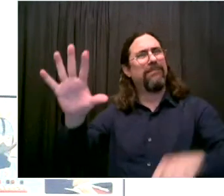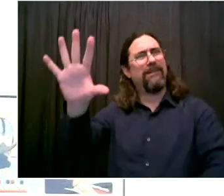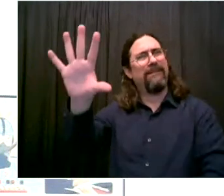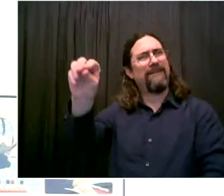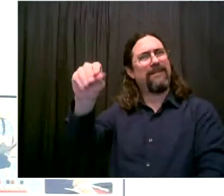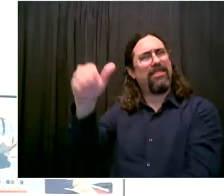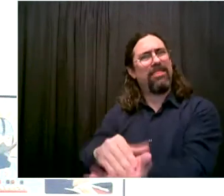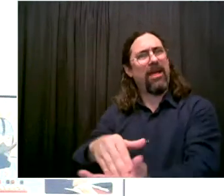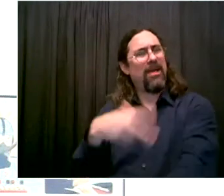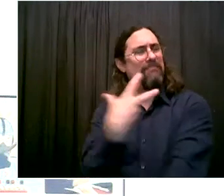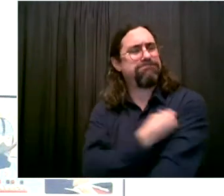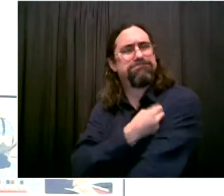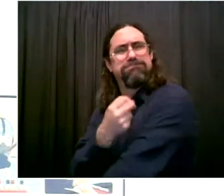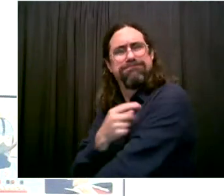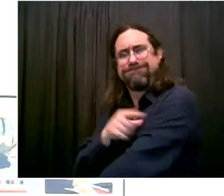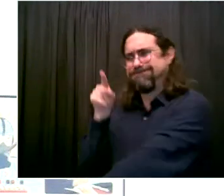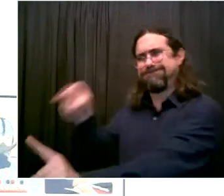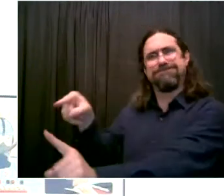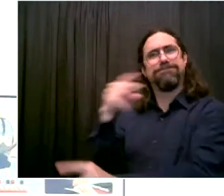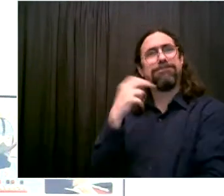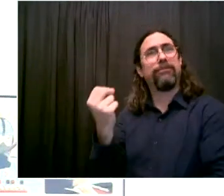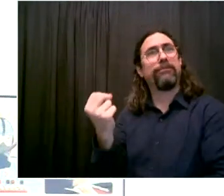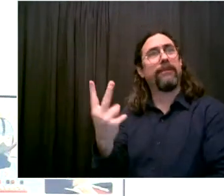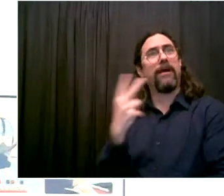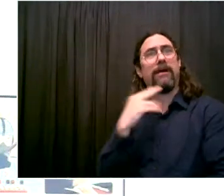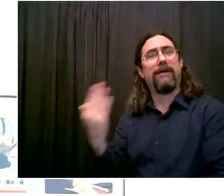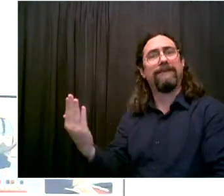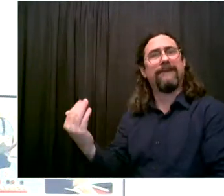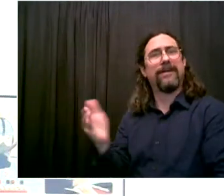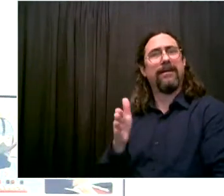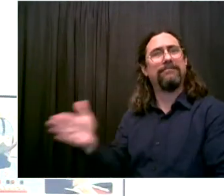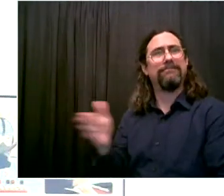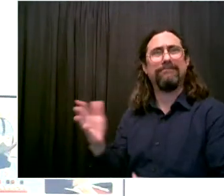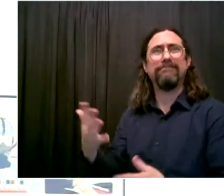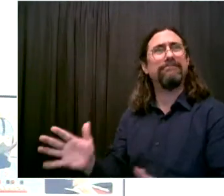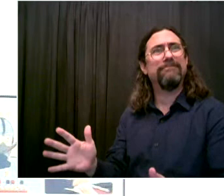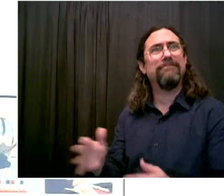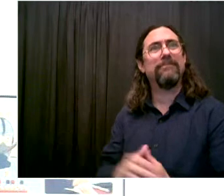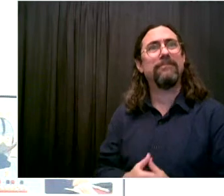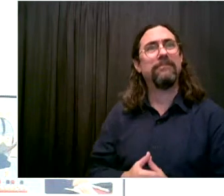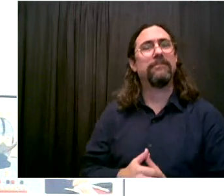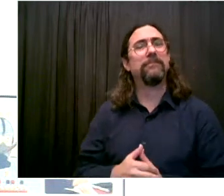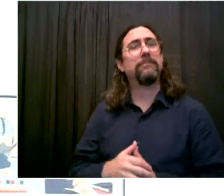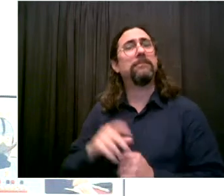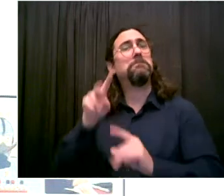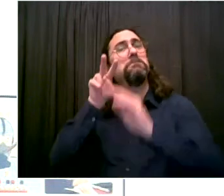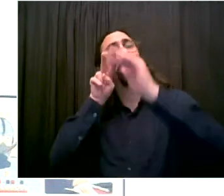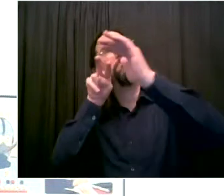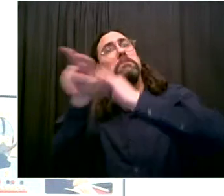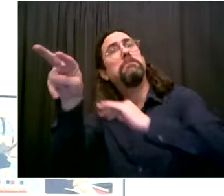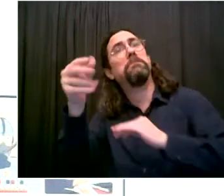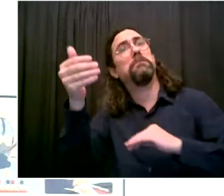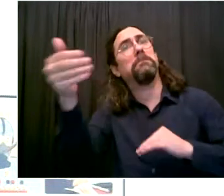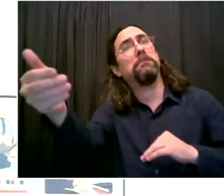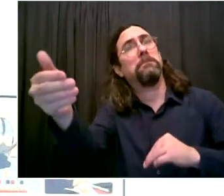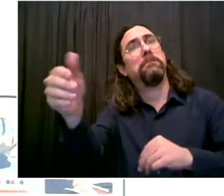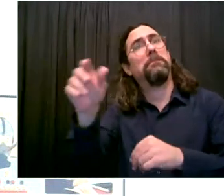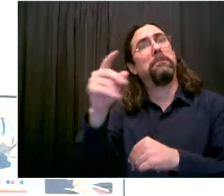YOUNGSTERS BETWEEN THE AGES OF 12 AND 15 WHO HAVE BEEN VACCINATED AND WE EXPECTT HAT TO INCREASE BY TENS OF